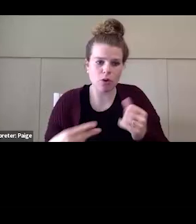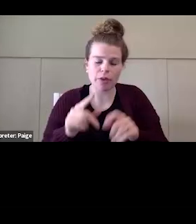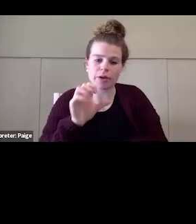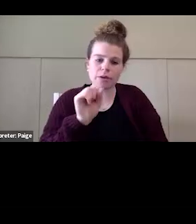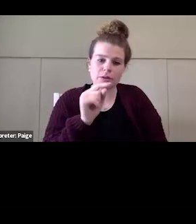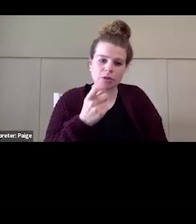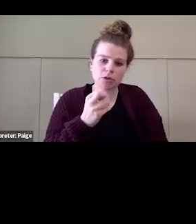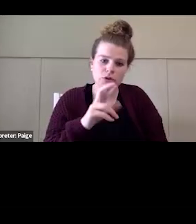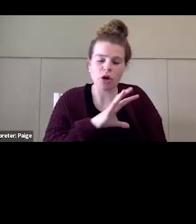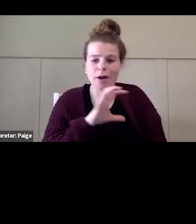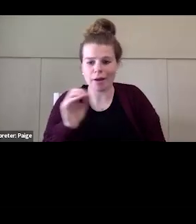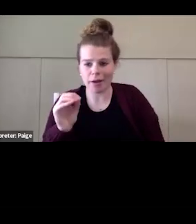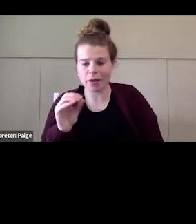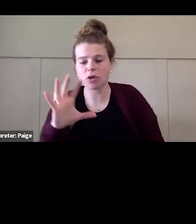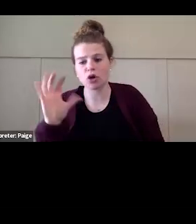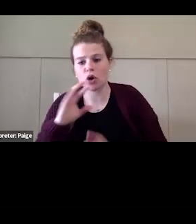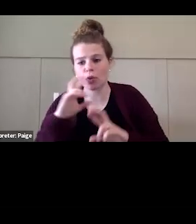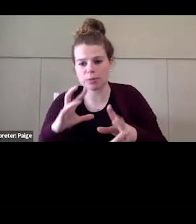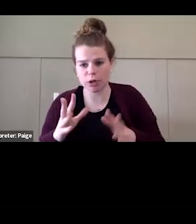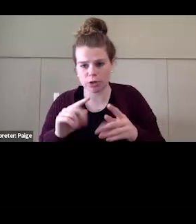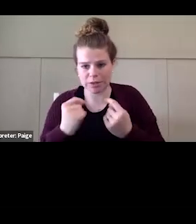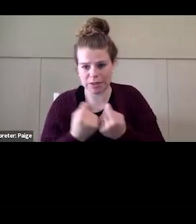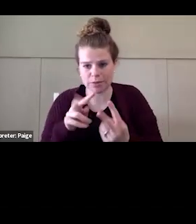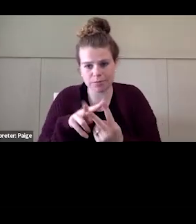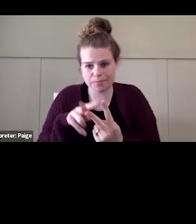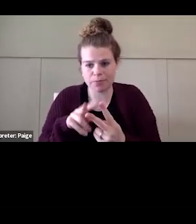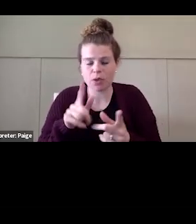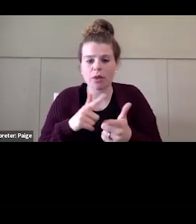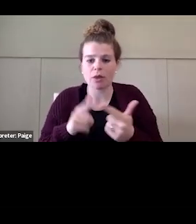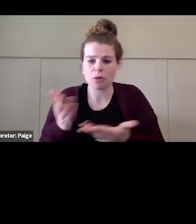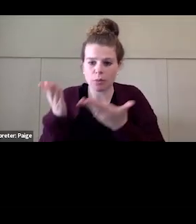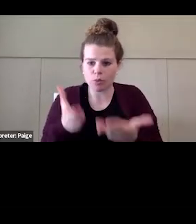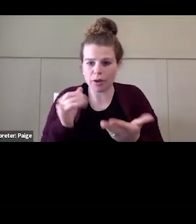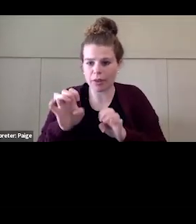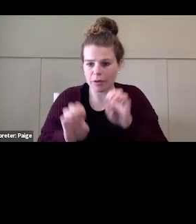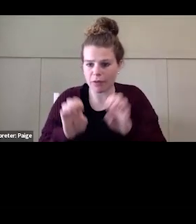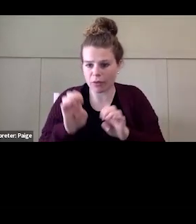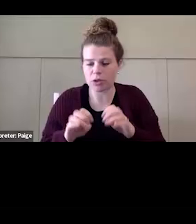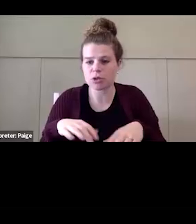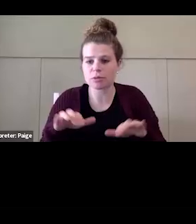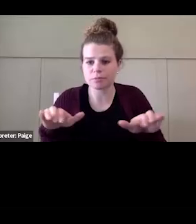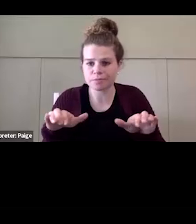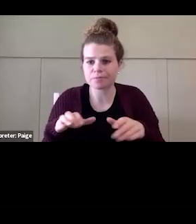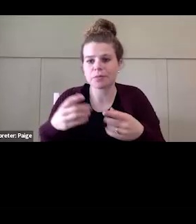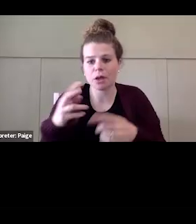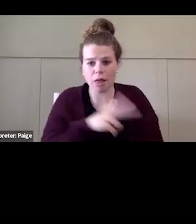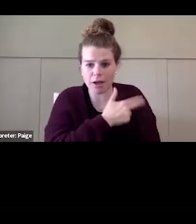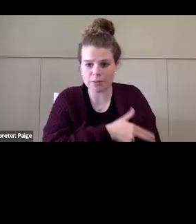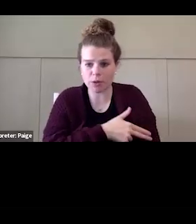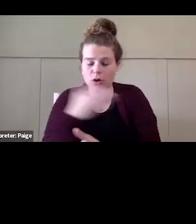and the co-responder teams, and we're able to bring the same evaluation that's being done at the hospitals to the scene